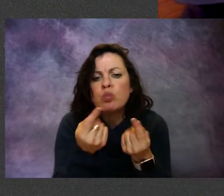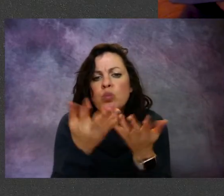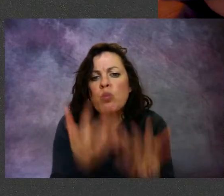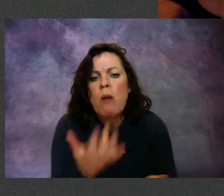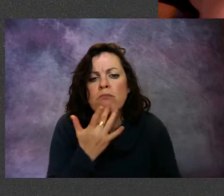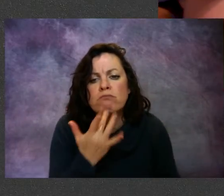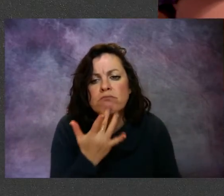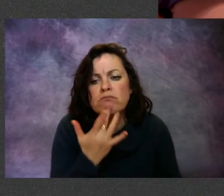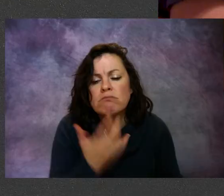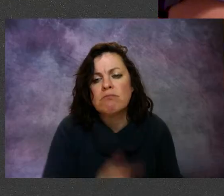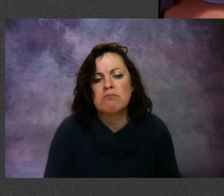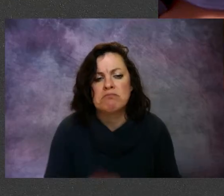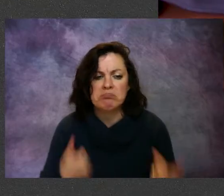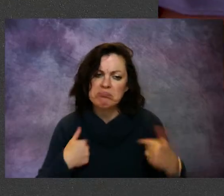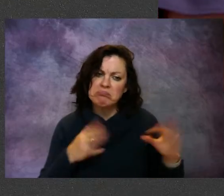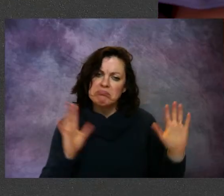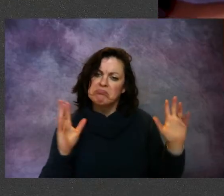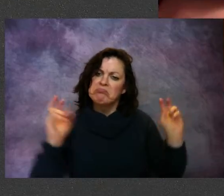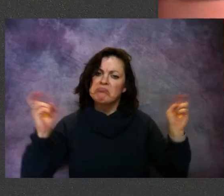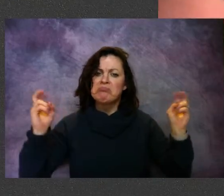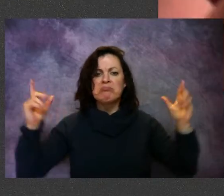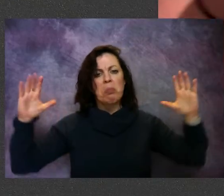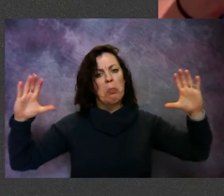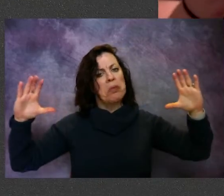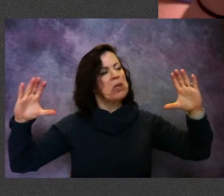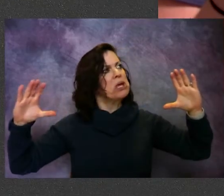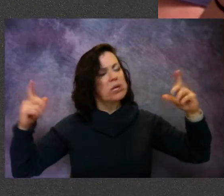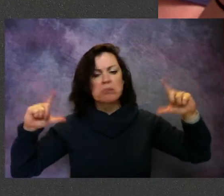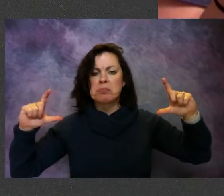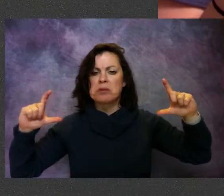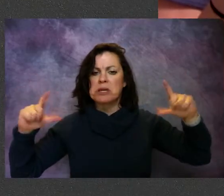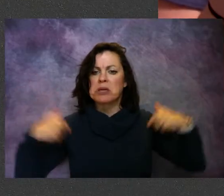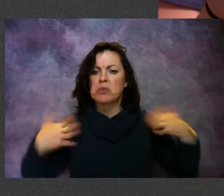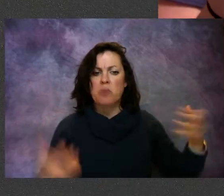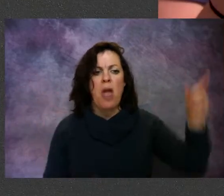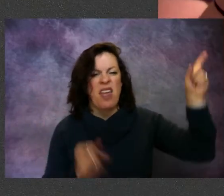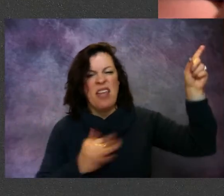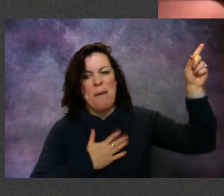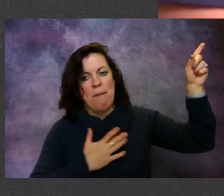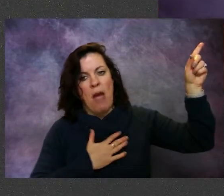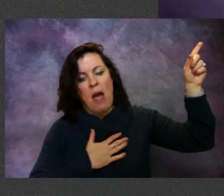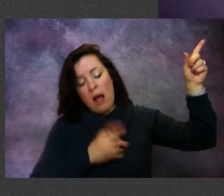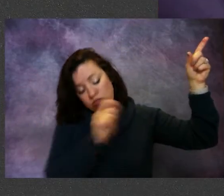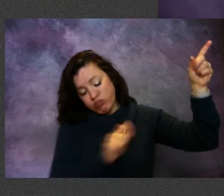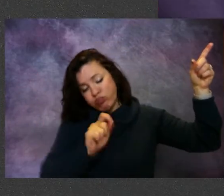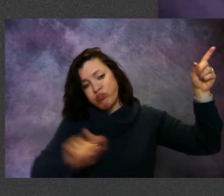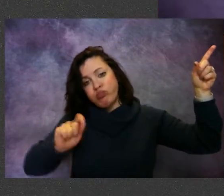My cloud is probably a pretty big cloud if you look at my paper. So, I have my shape of my cloud